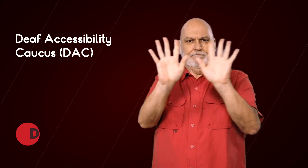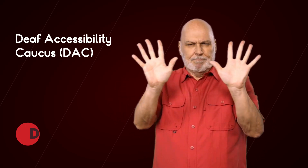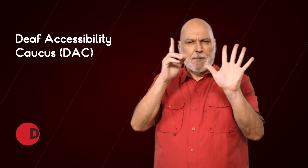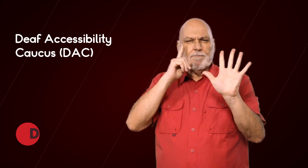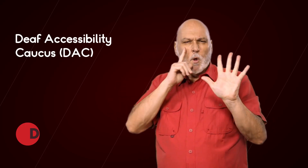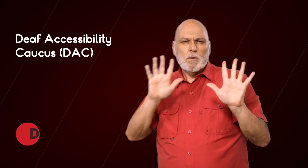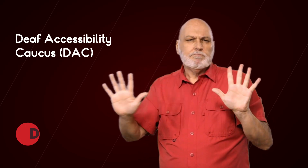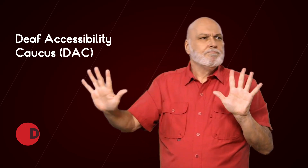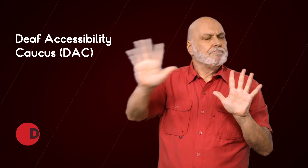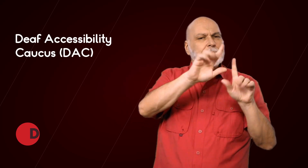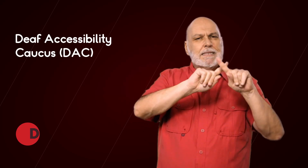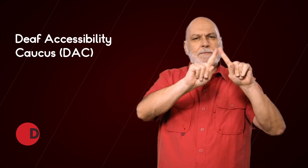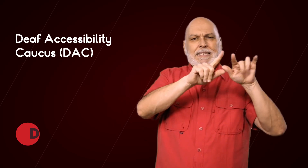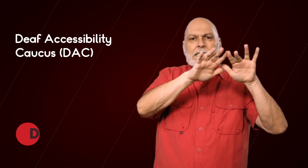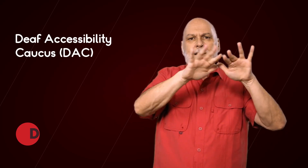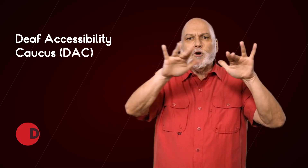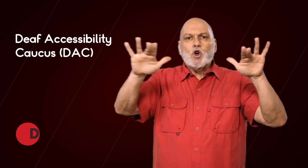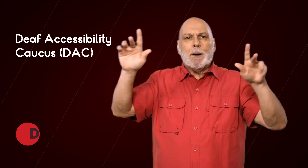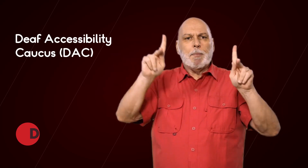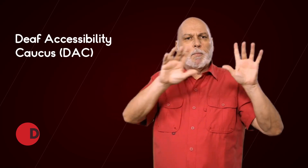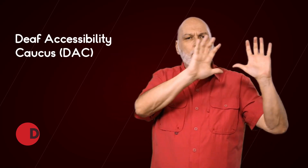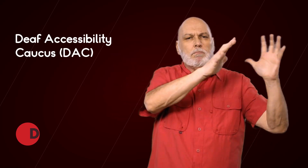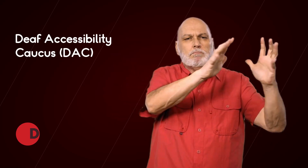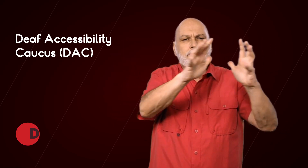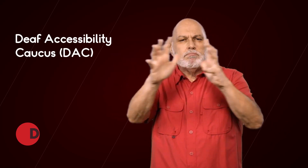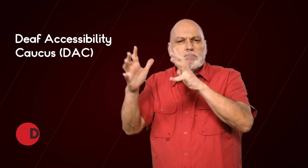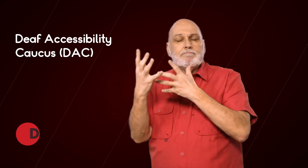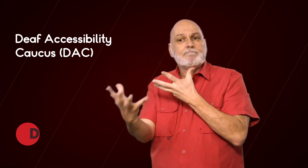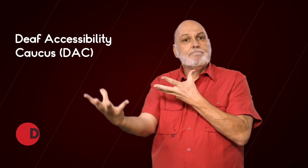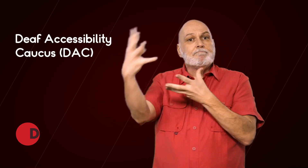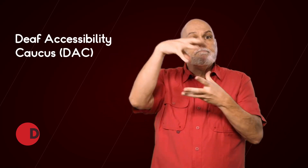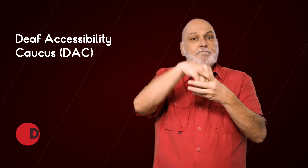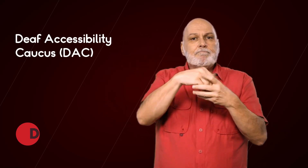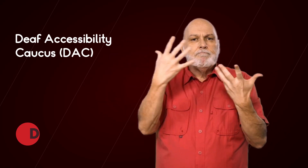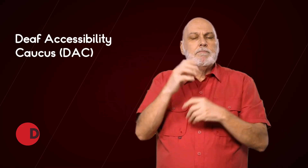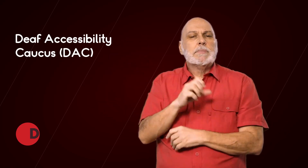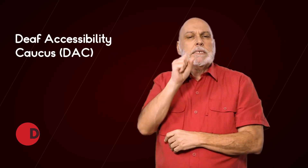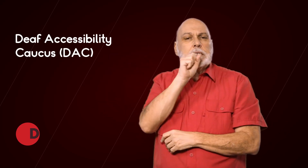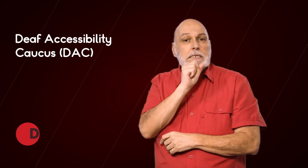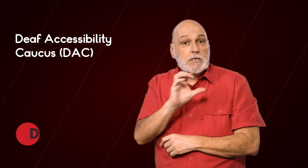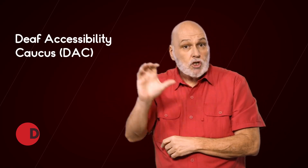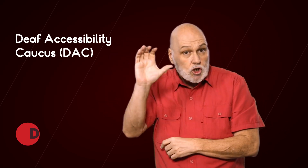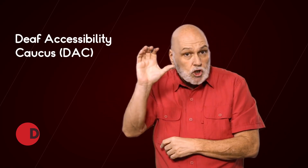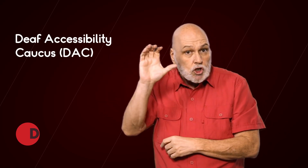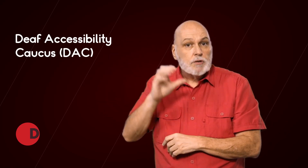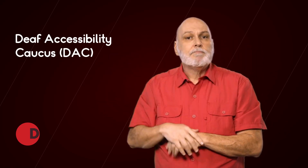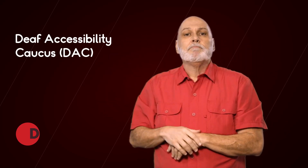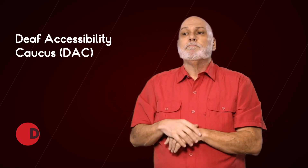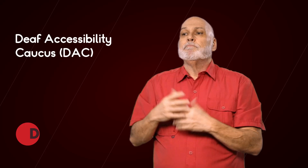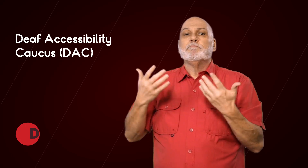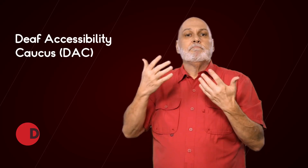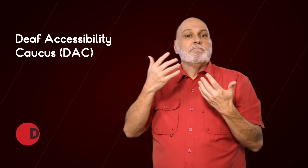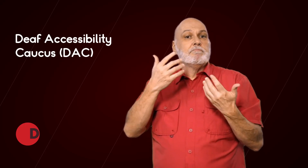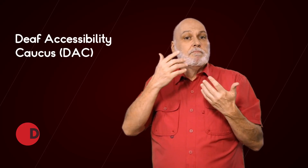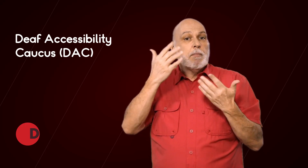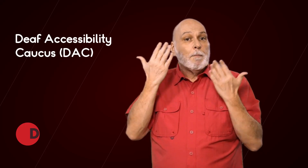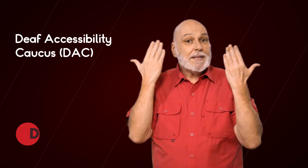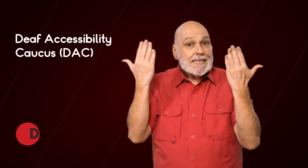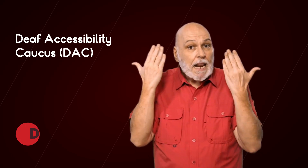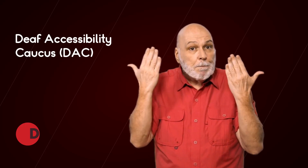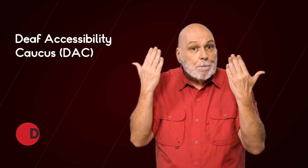DAC is also building alliances with diverse groups including